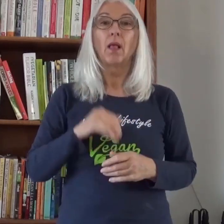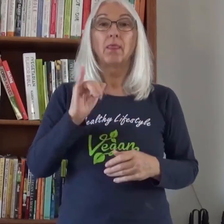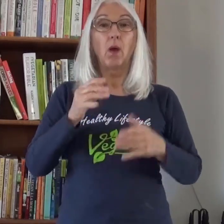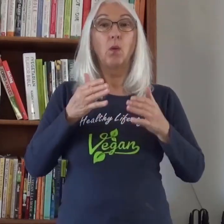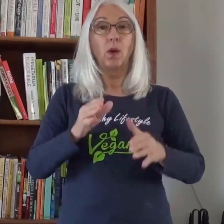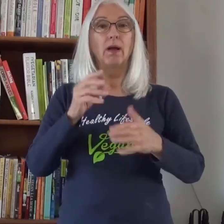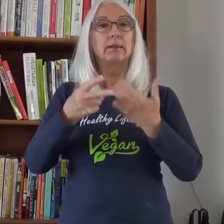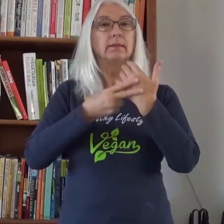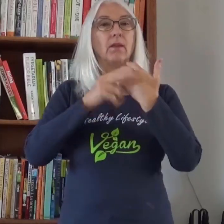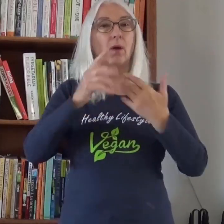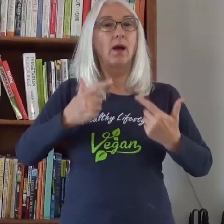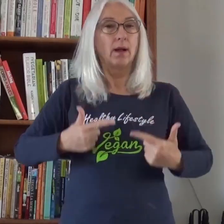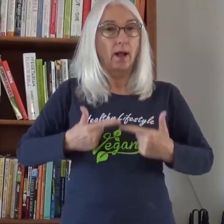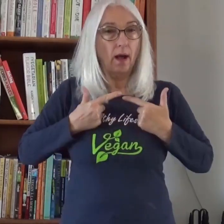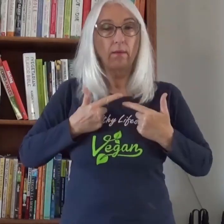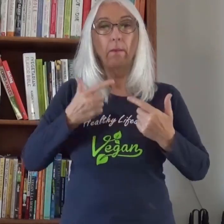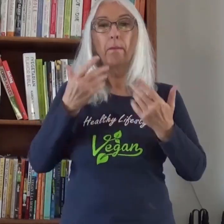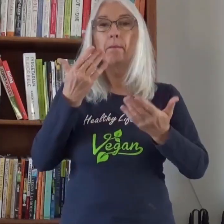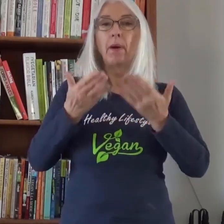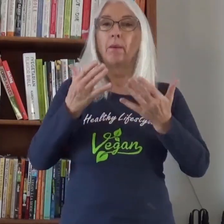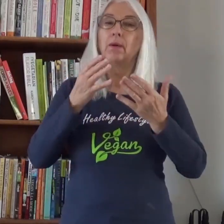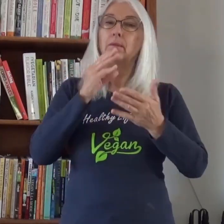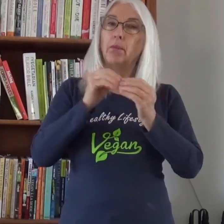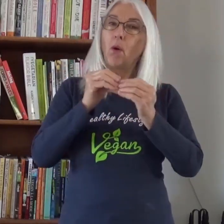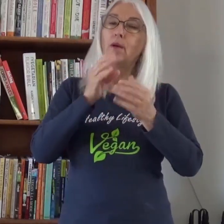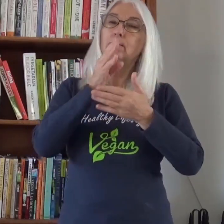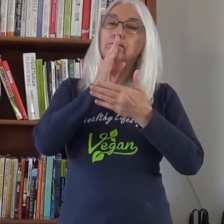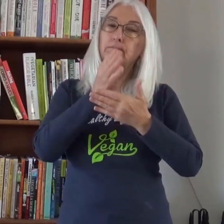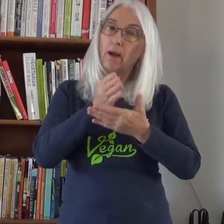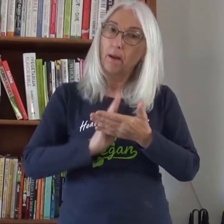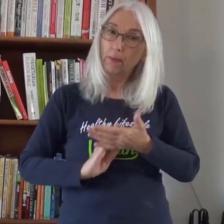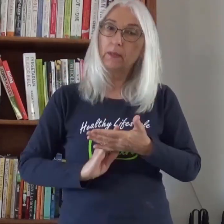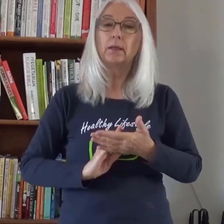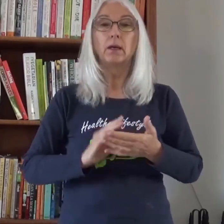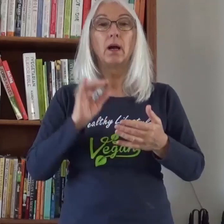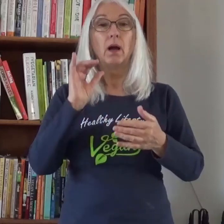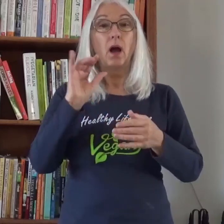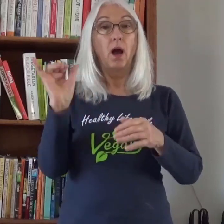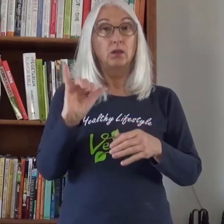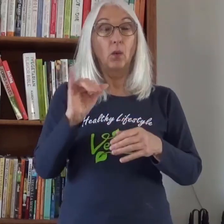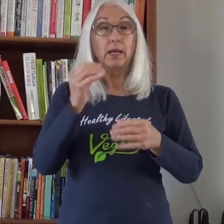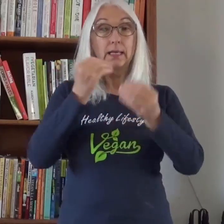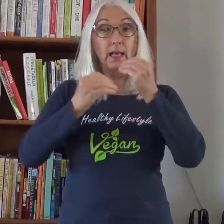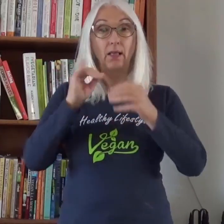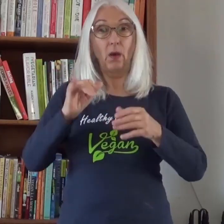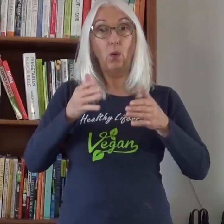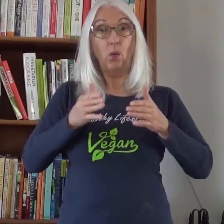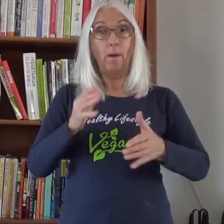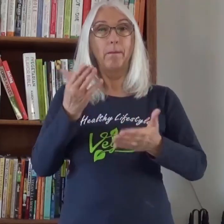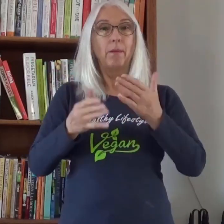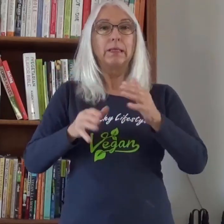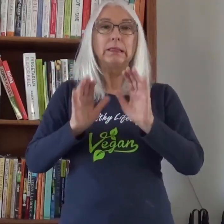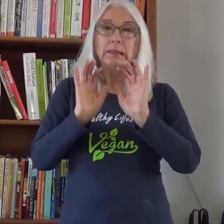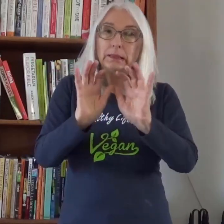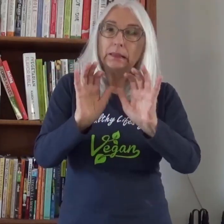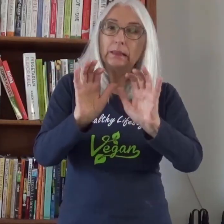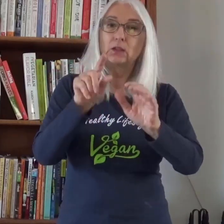The way it saves your life may be more discreet. Also, eating this way may kickstart